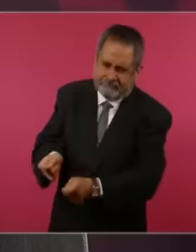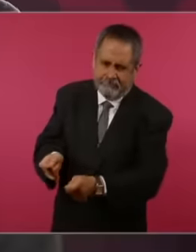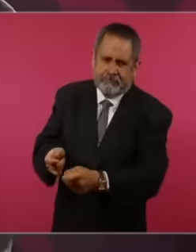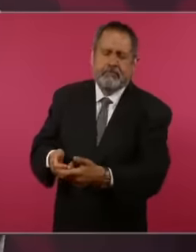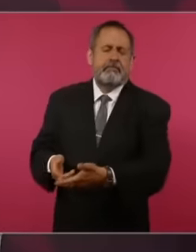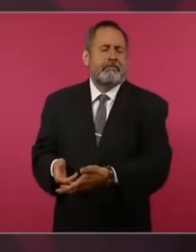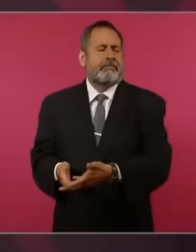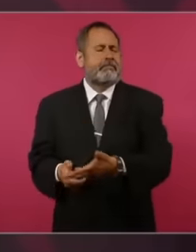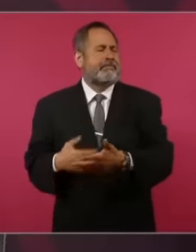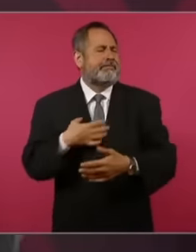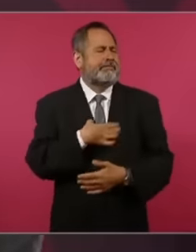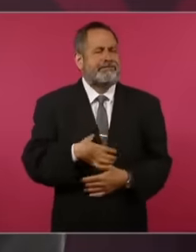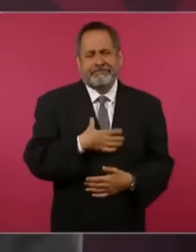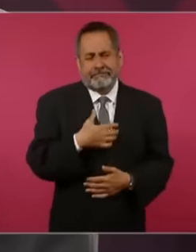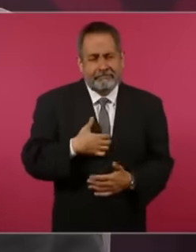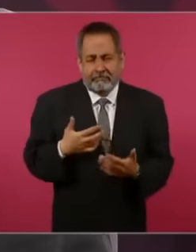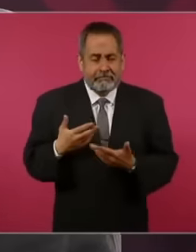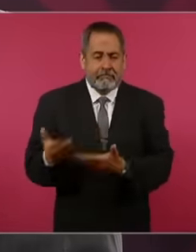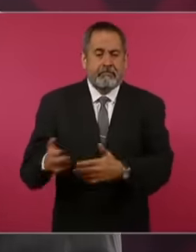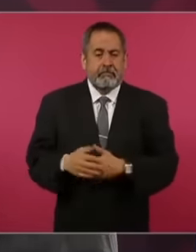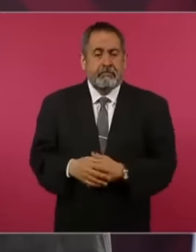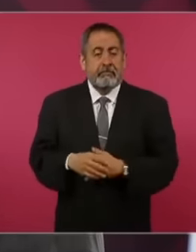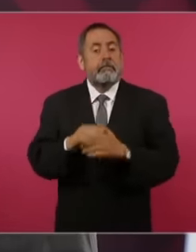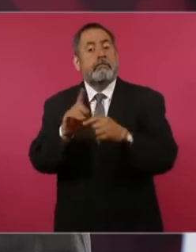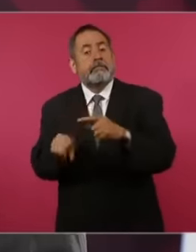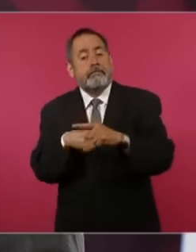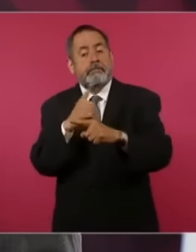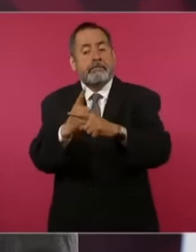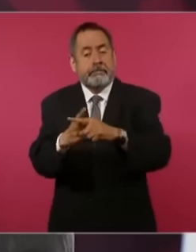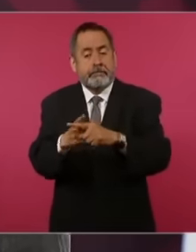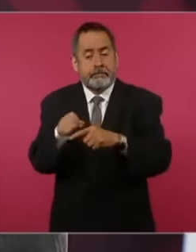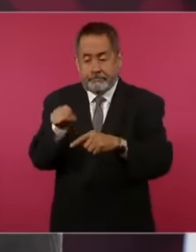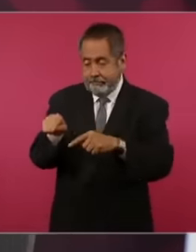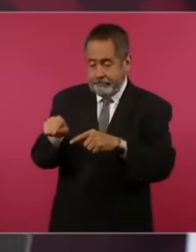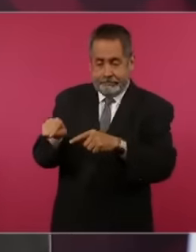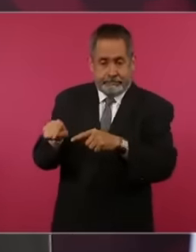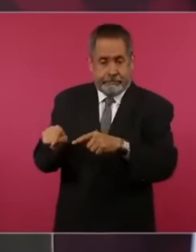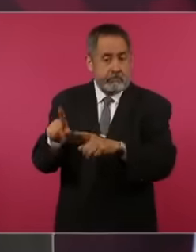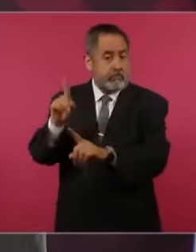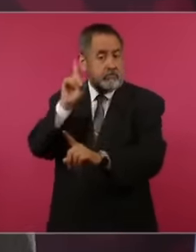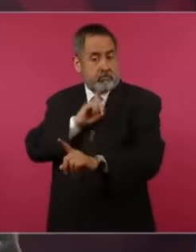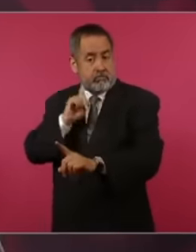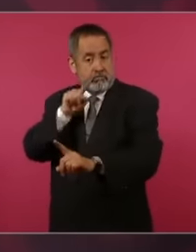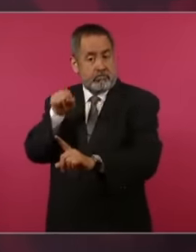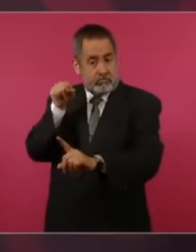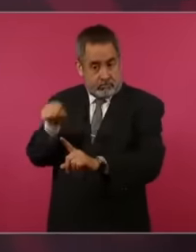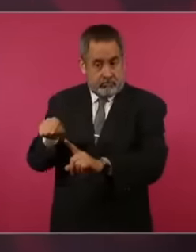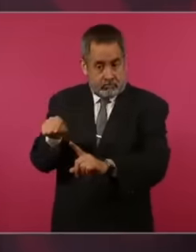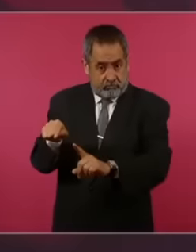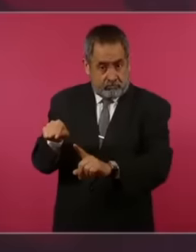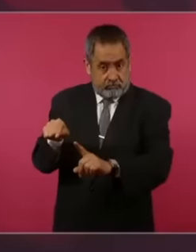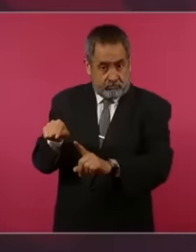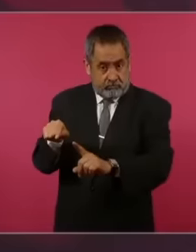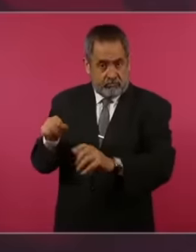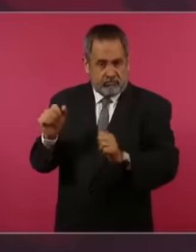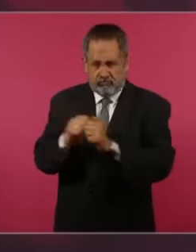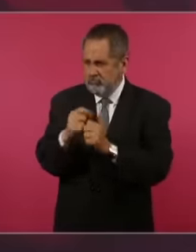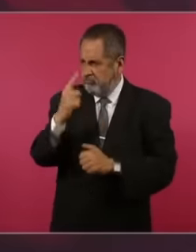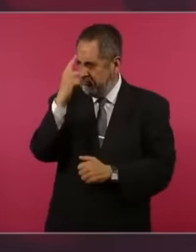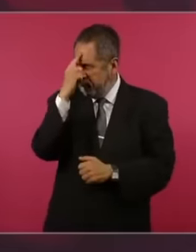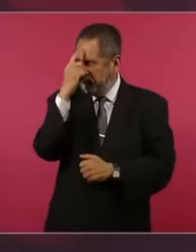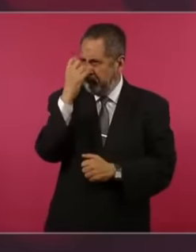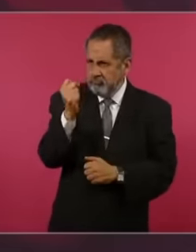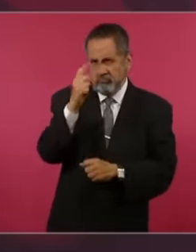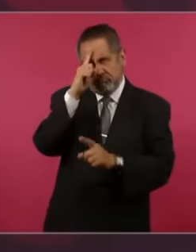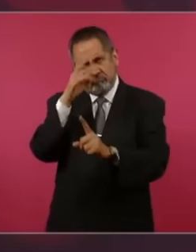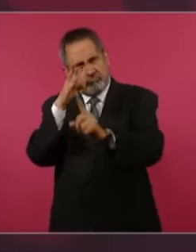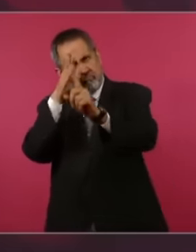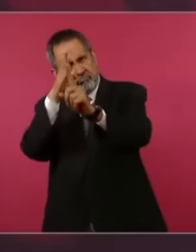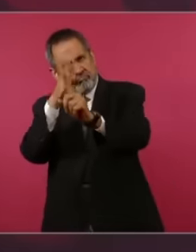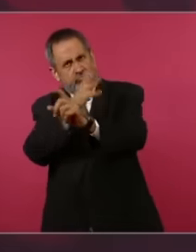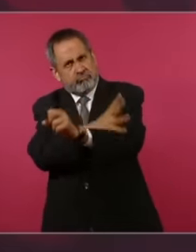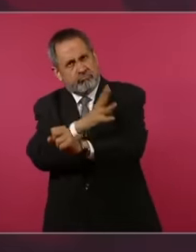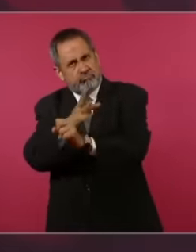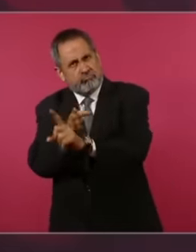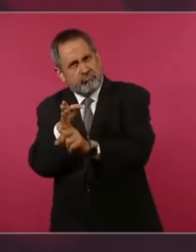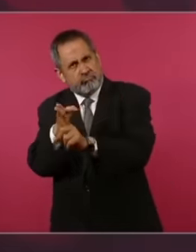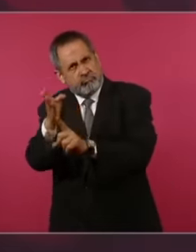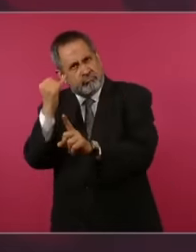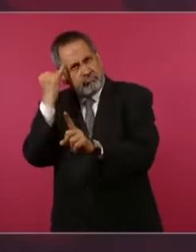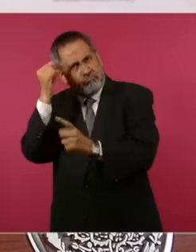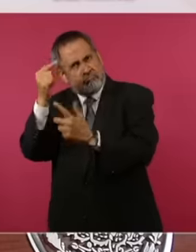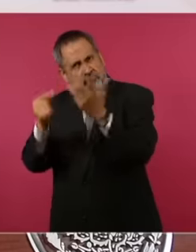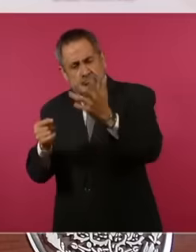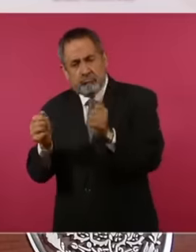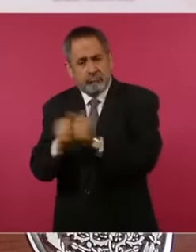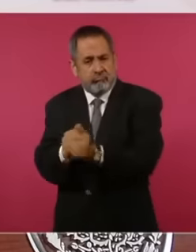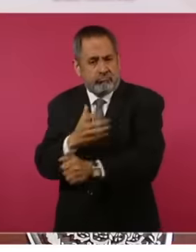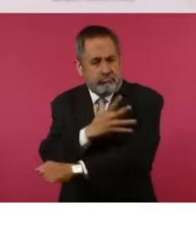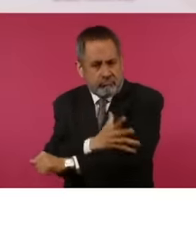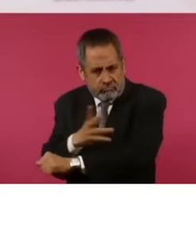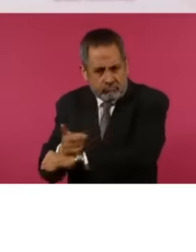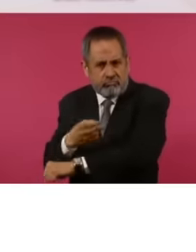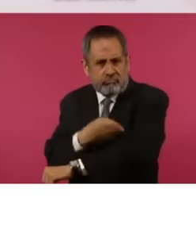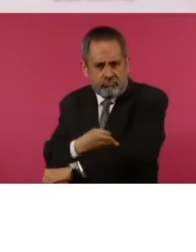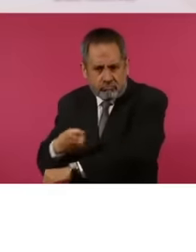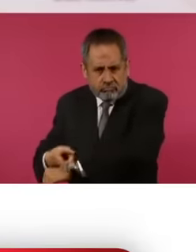but add a woman with convictions With principles with honest ideals What